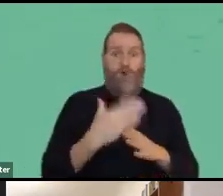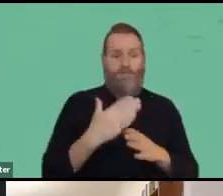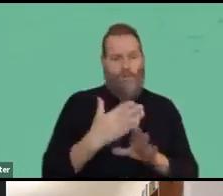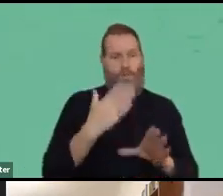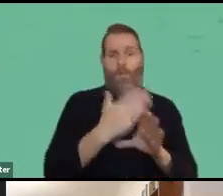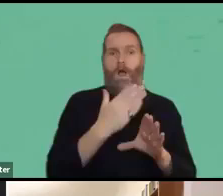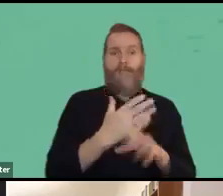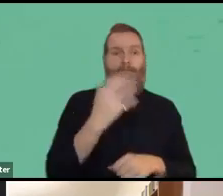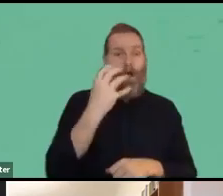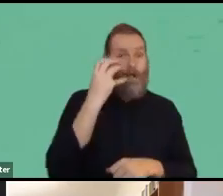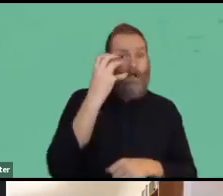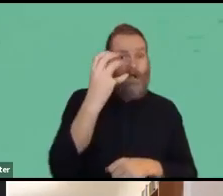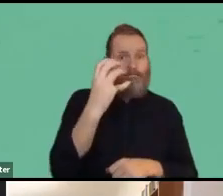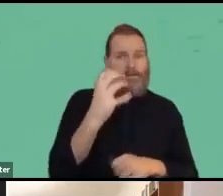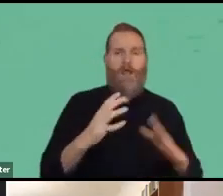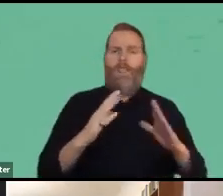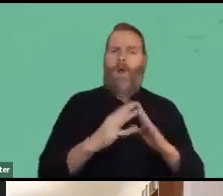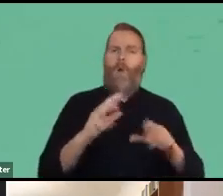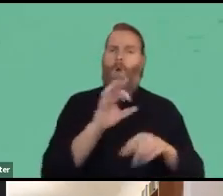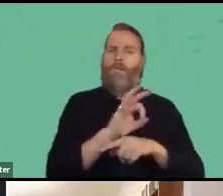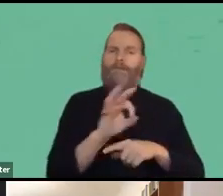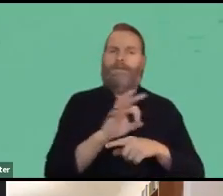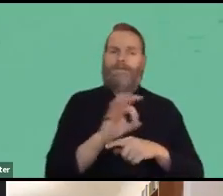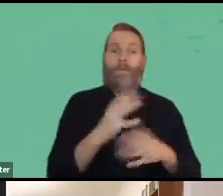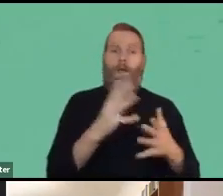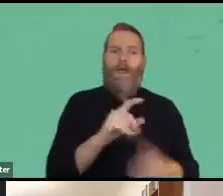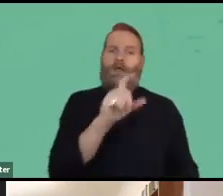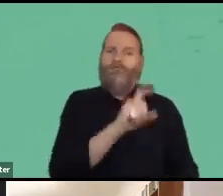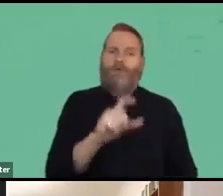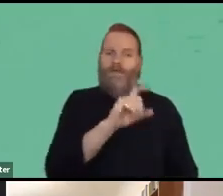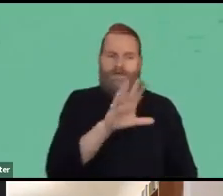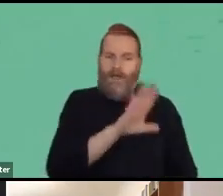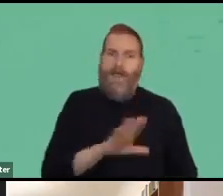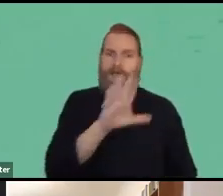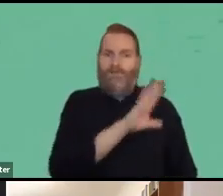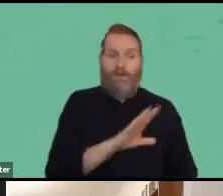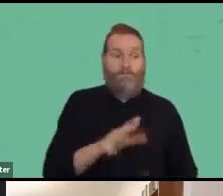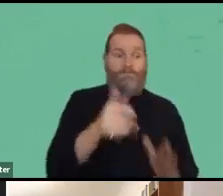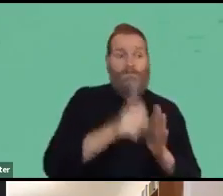the Home Office in Croydon she's also worked for a number of NDPBs including the local government